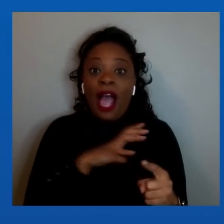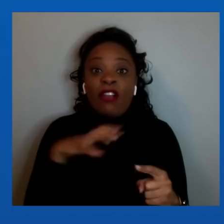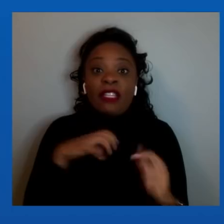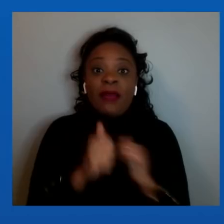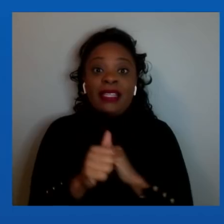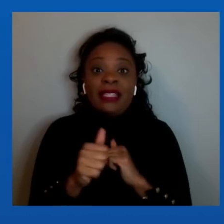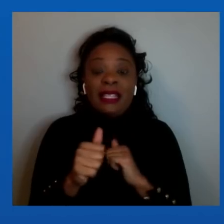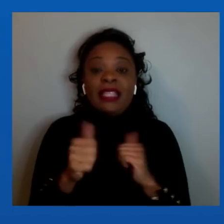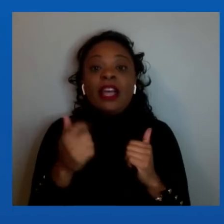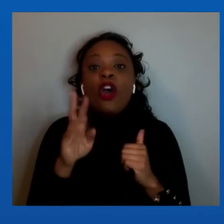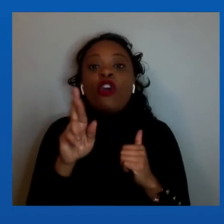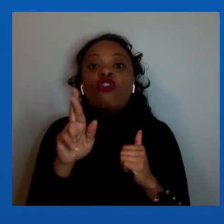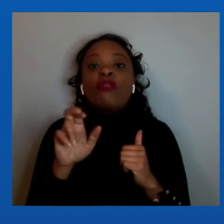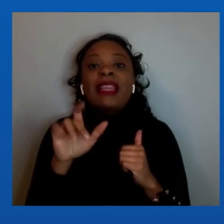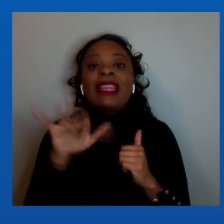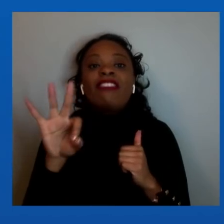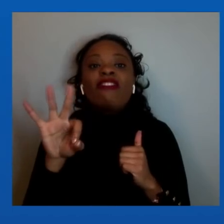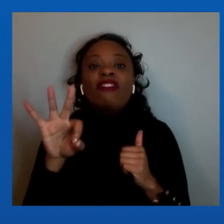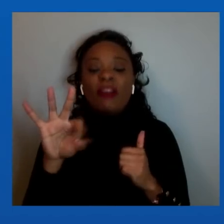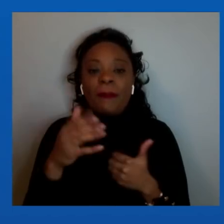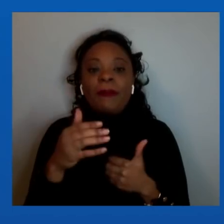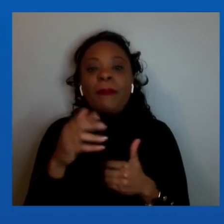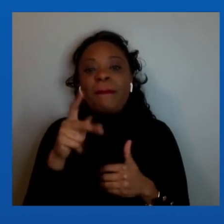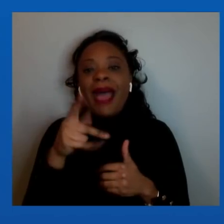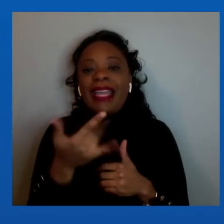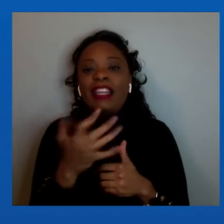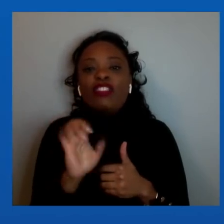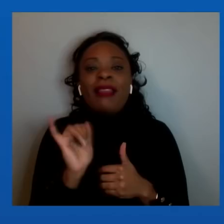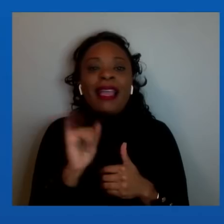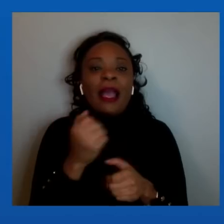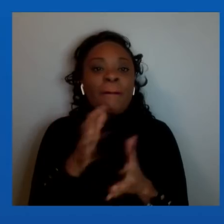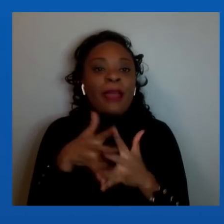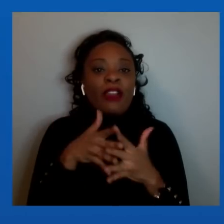like the American Rescue Plan. The rest is almost automatic.